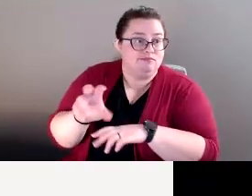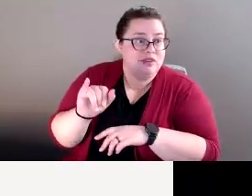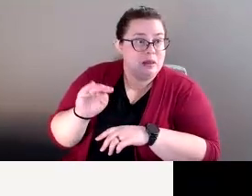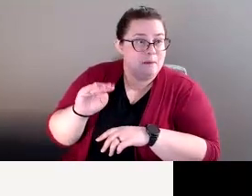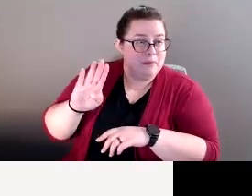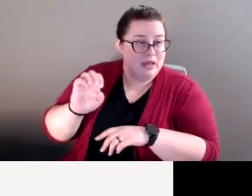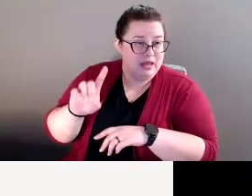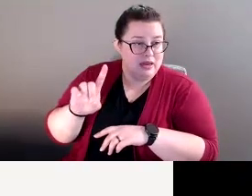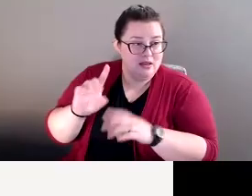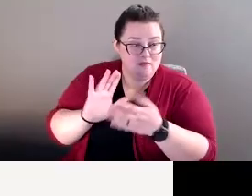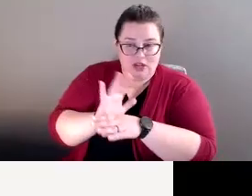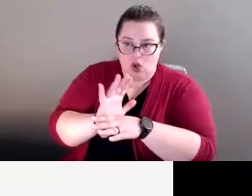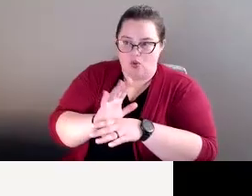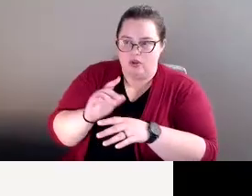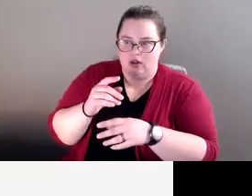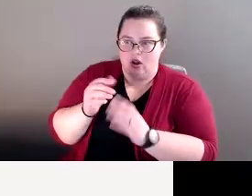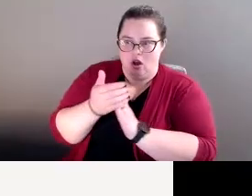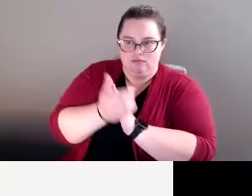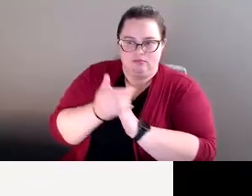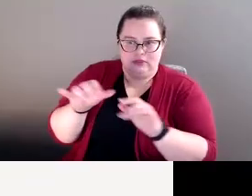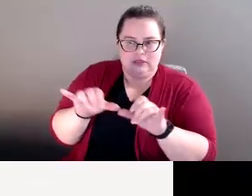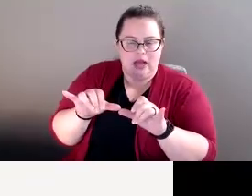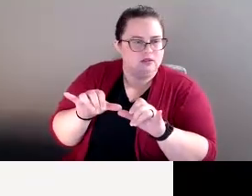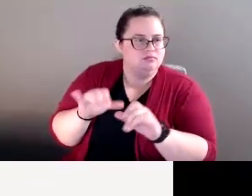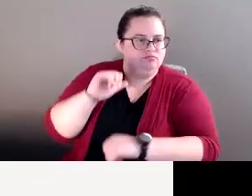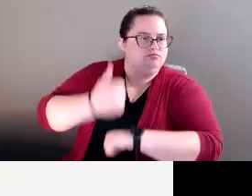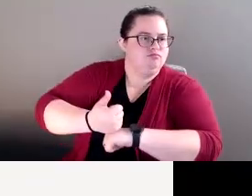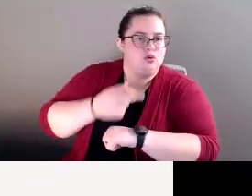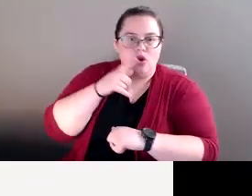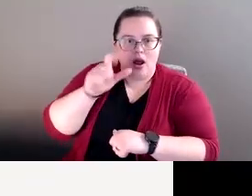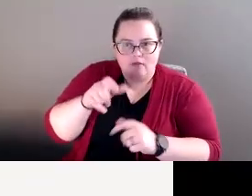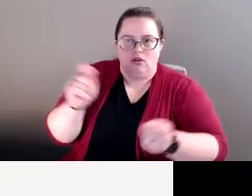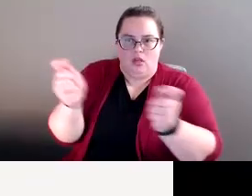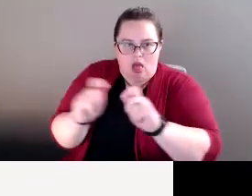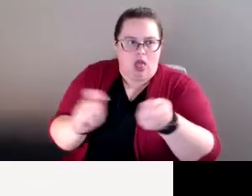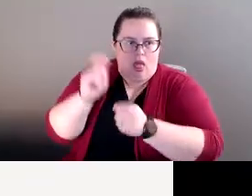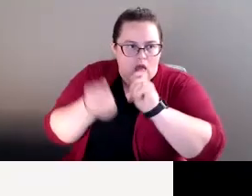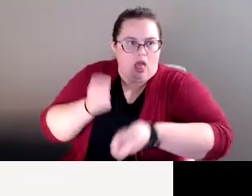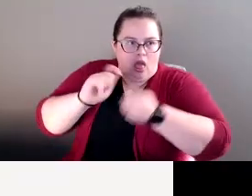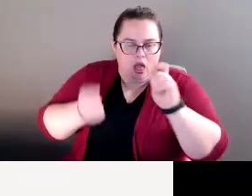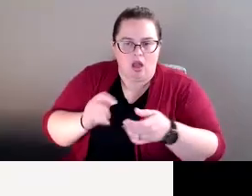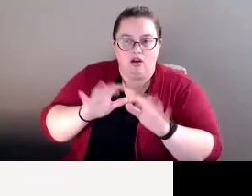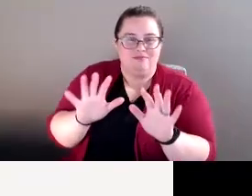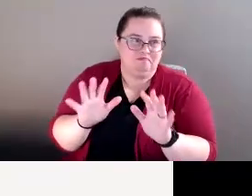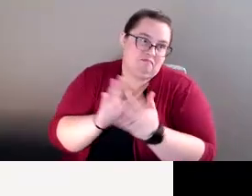so that you don't have to keep resizing the video on your pages and whatnot. The play bar